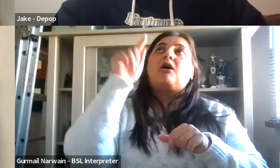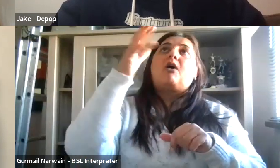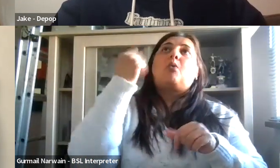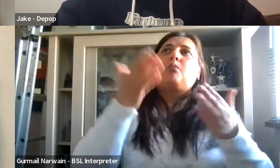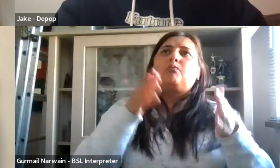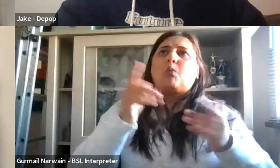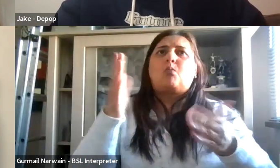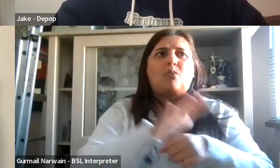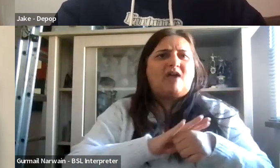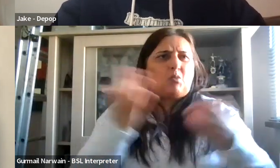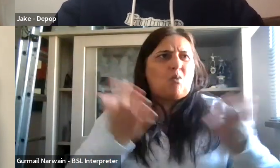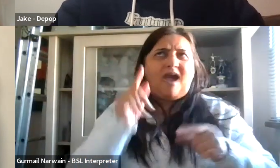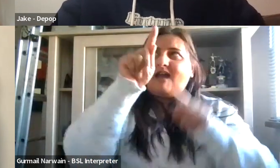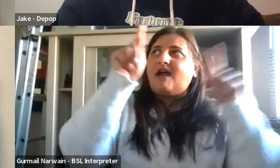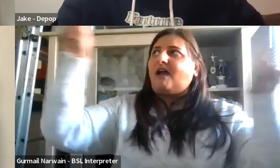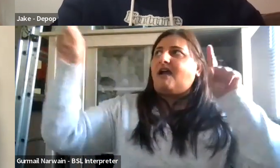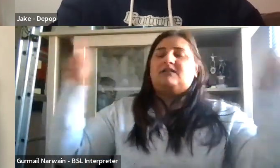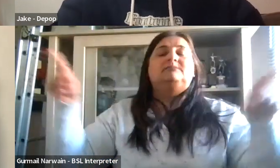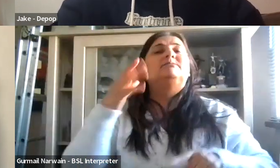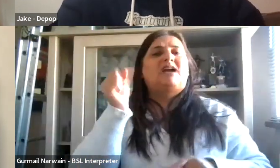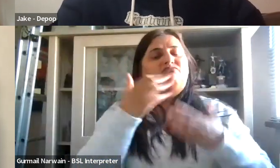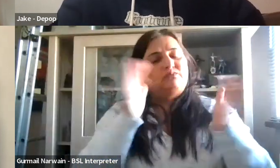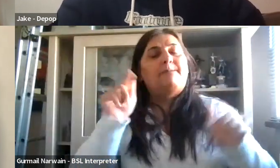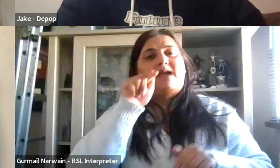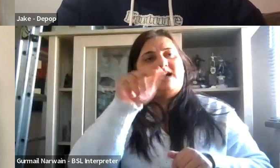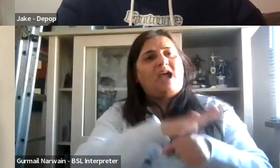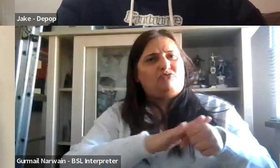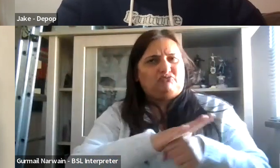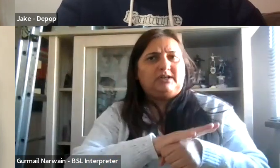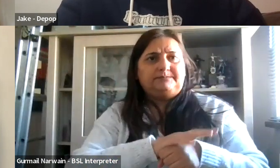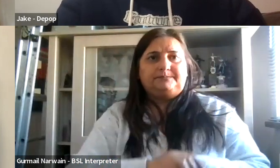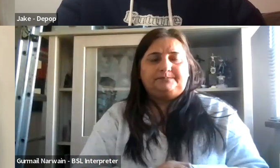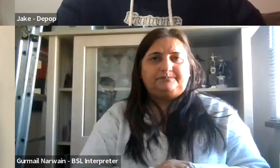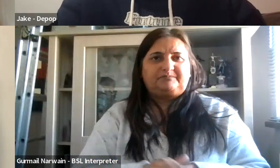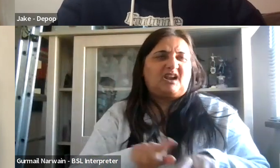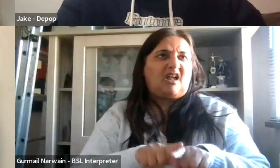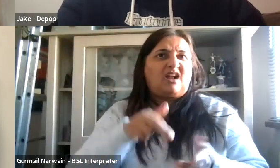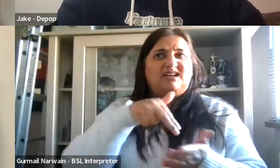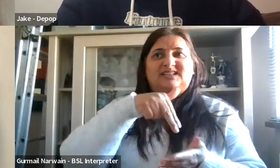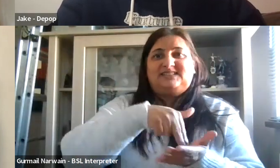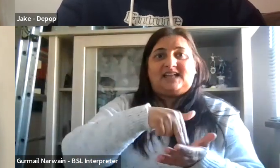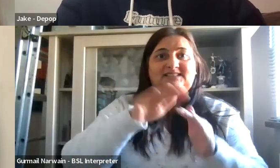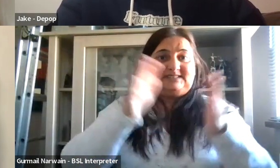are, and and to help kind of respect those areas stuff like standing desks different